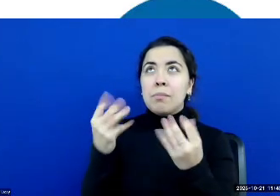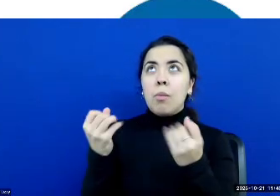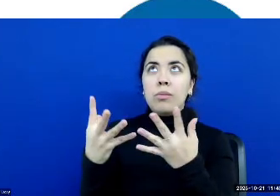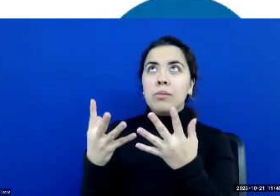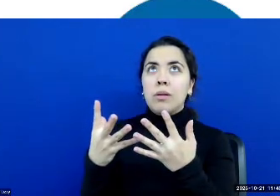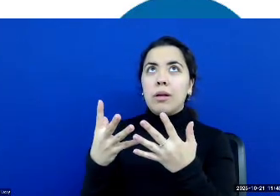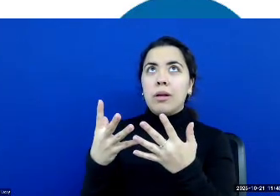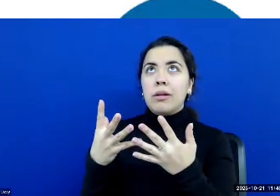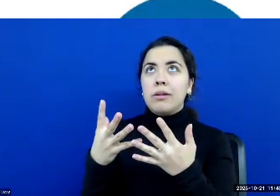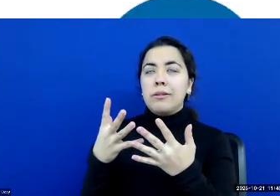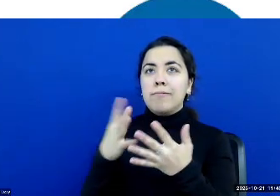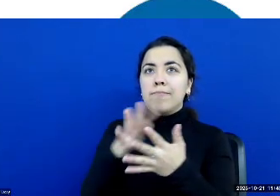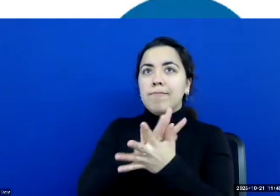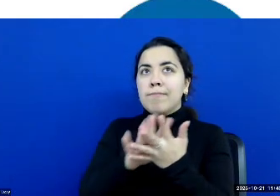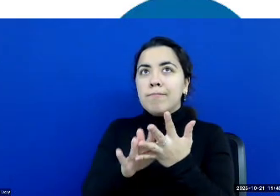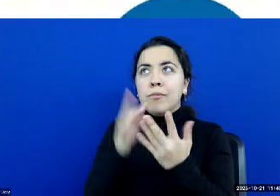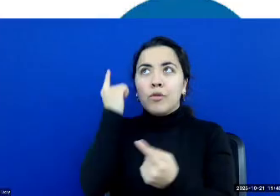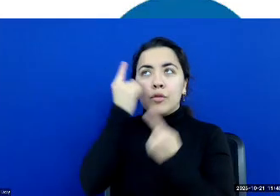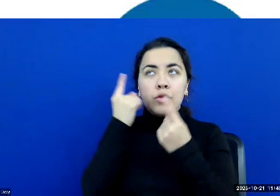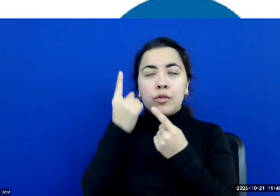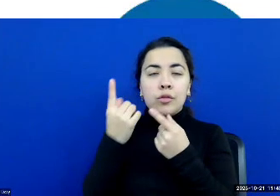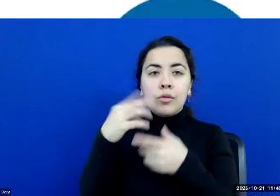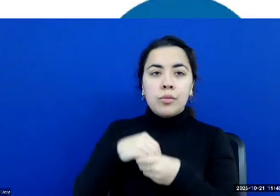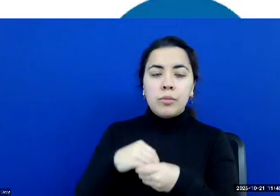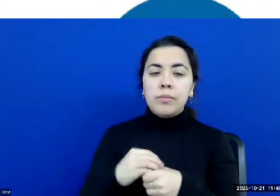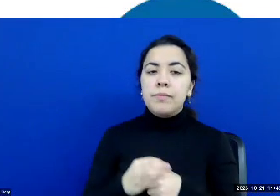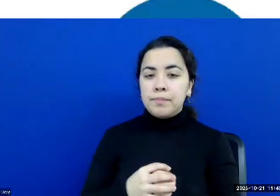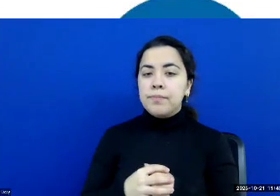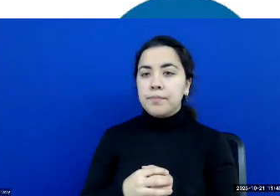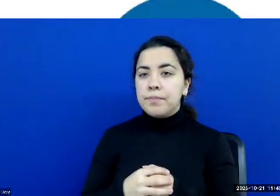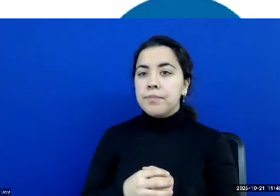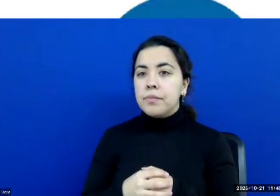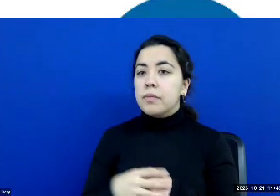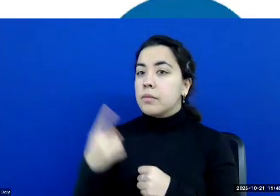Kathleen DeForest: It's multi-pronged. Kathleen DeForest: That is a great question, though.